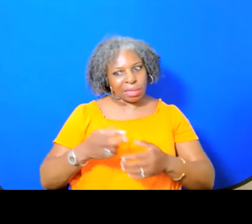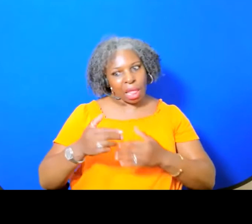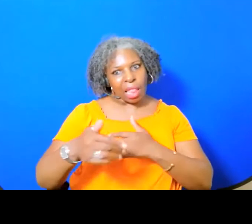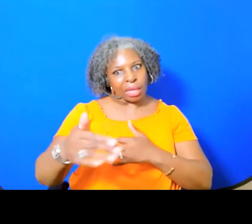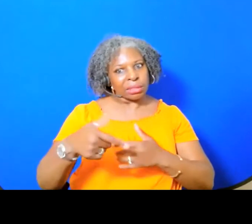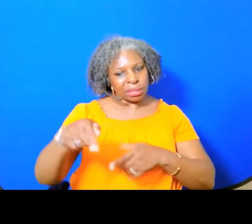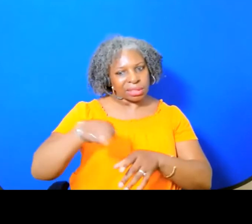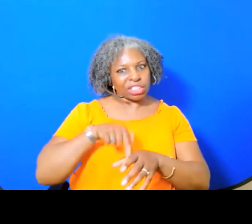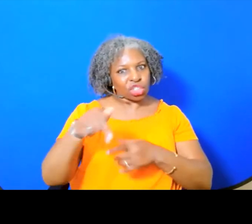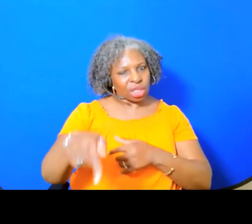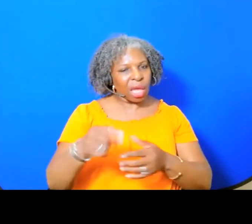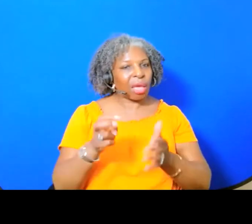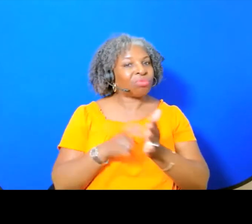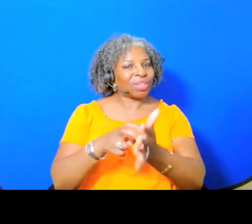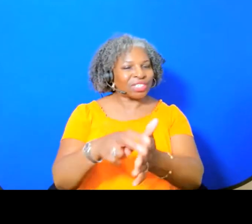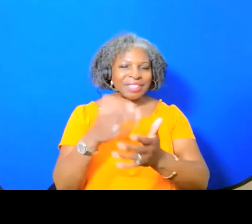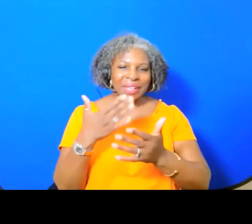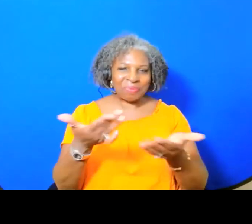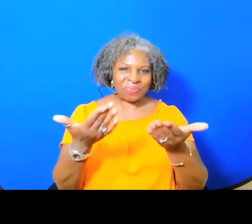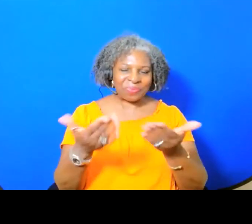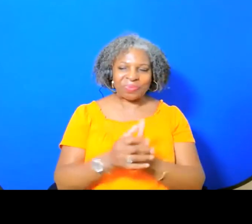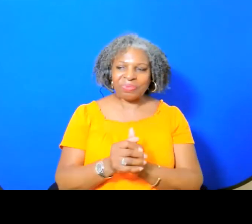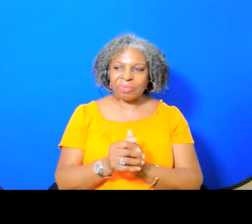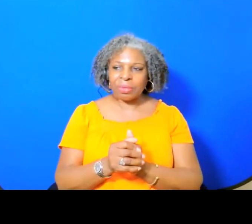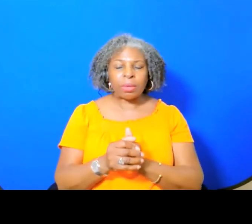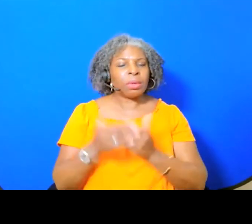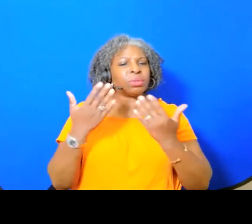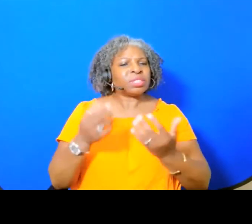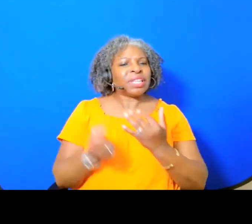I'm delighted that today's events will be moderated by Cíaran Malik.